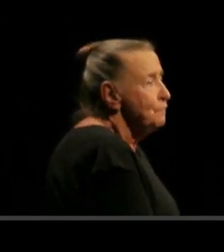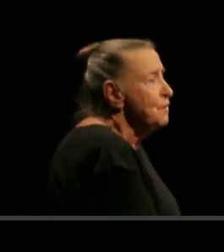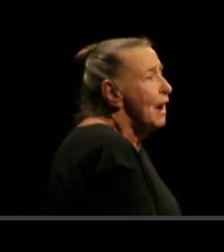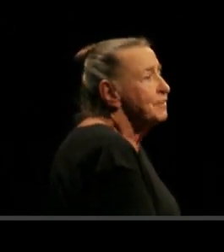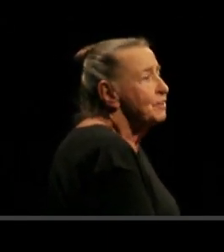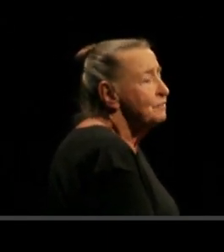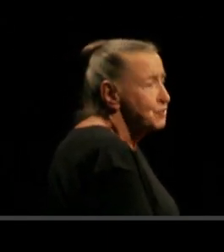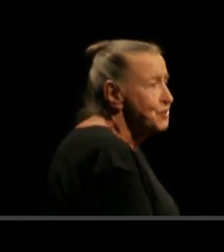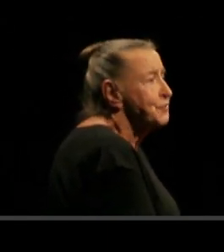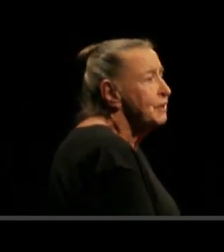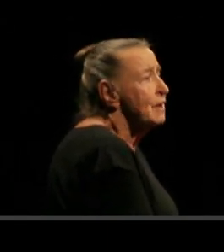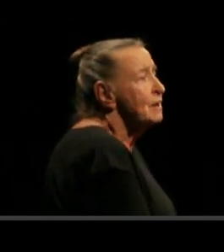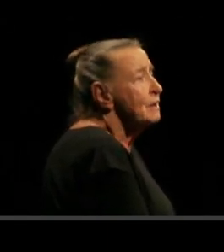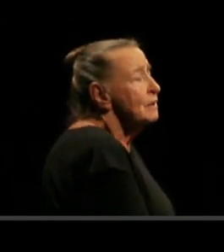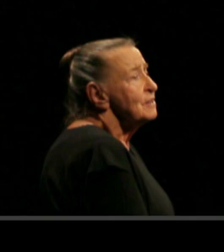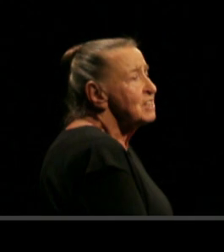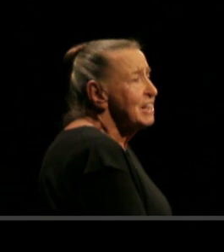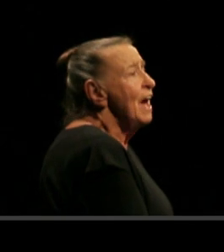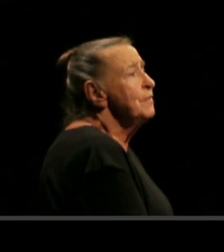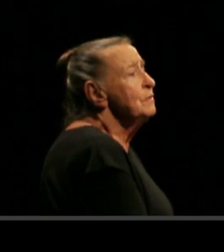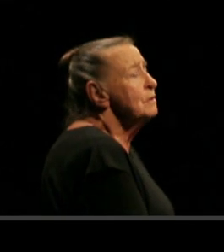All estates together!"